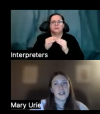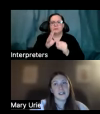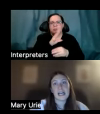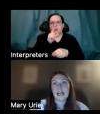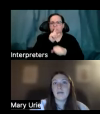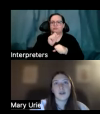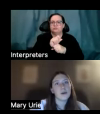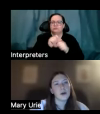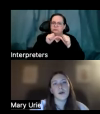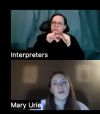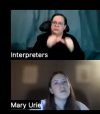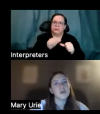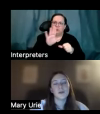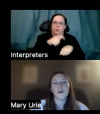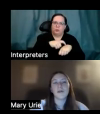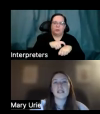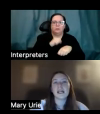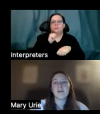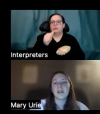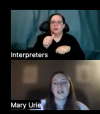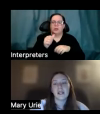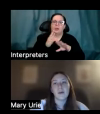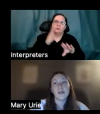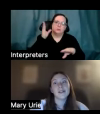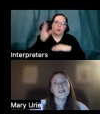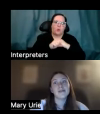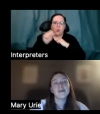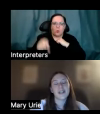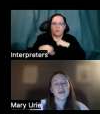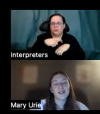to your time don't go super overtime. They will very much